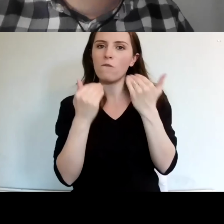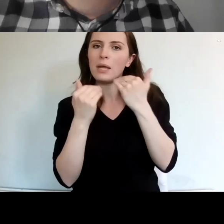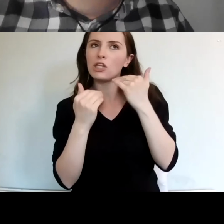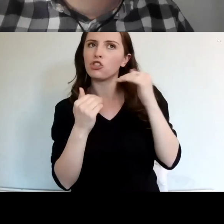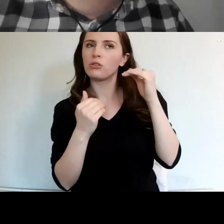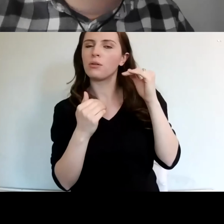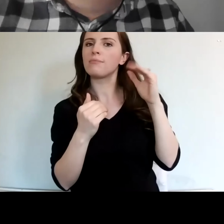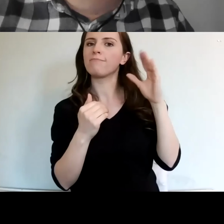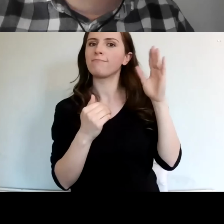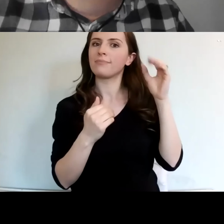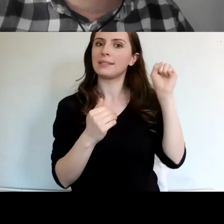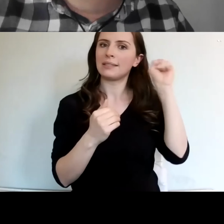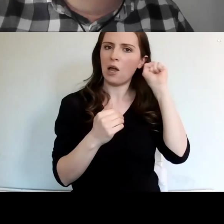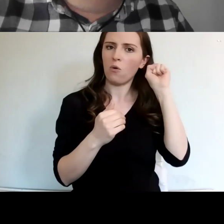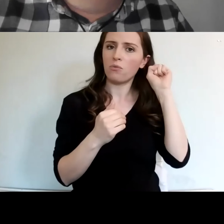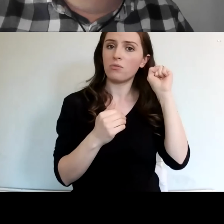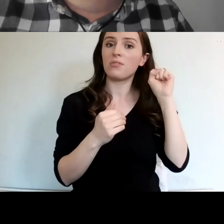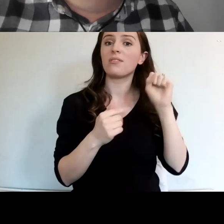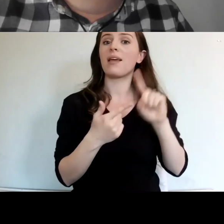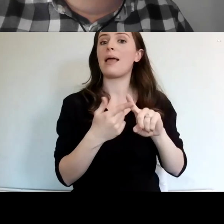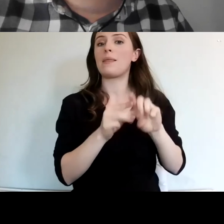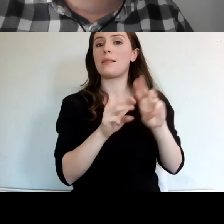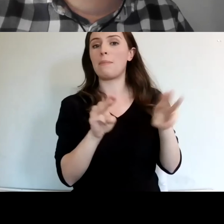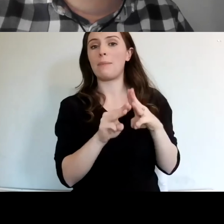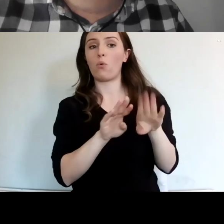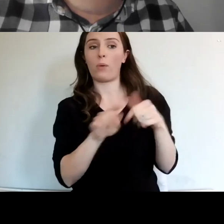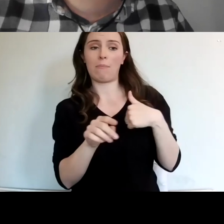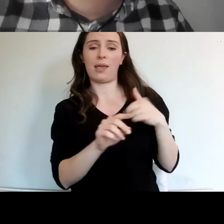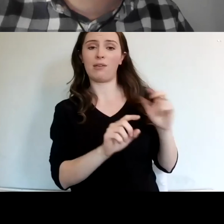whilst the people I was with, who were sighted could just, again, sit and watch the game.